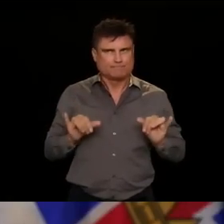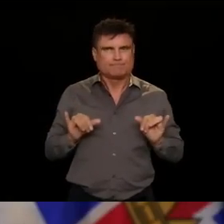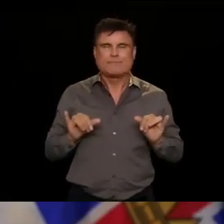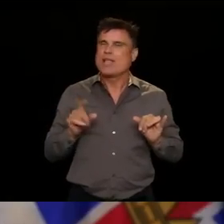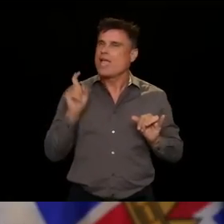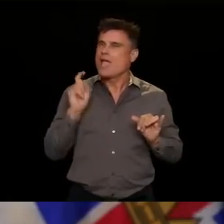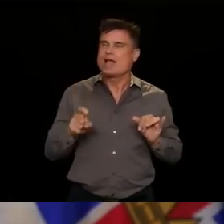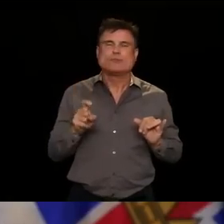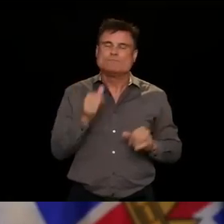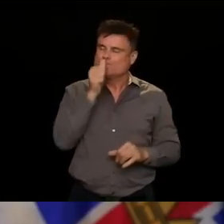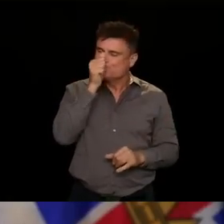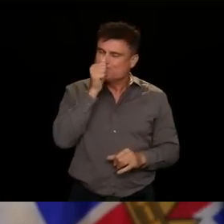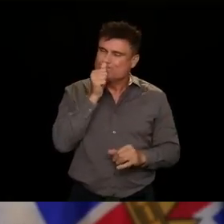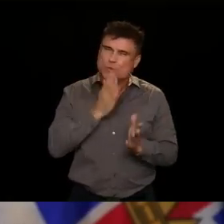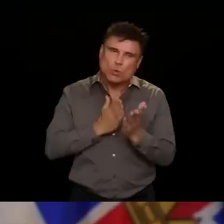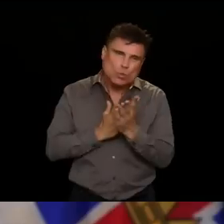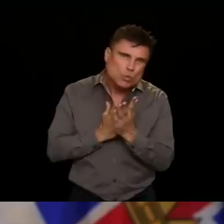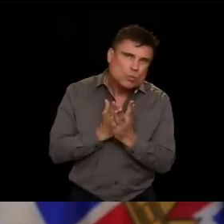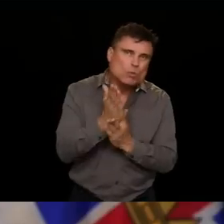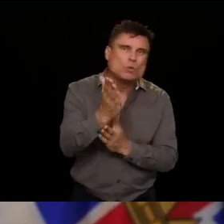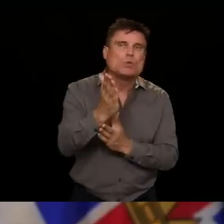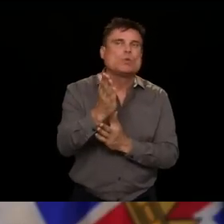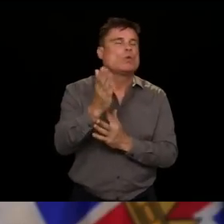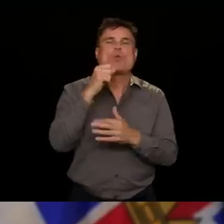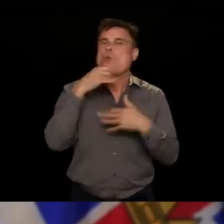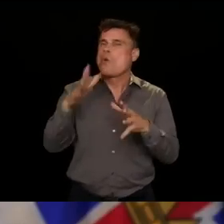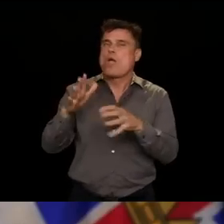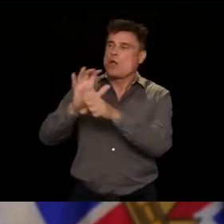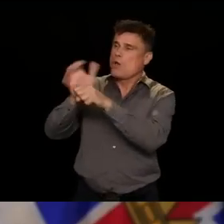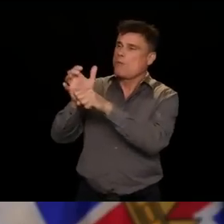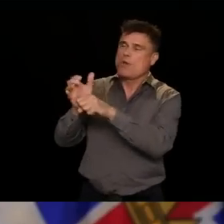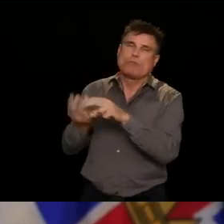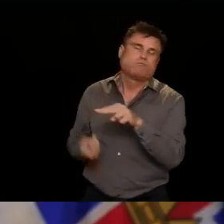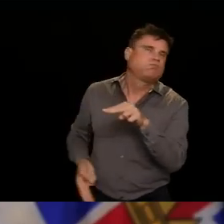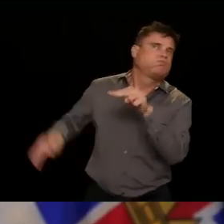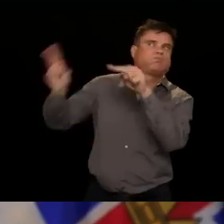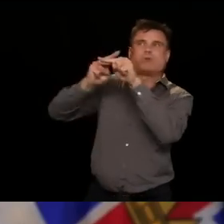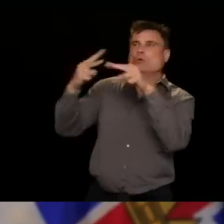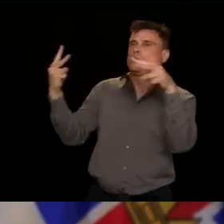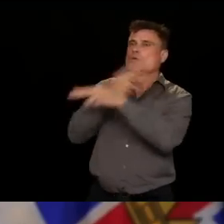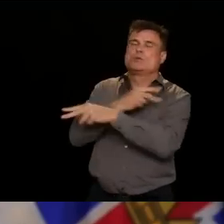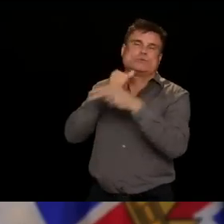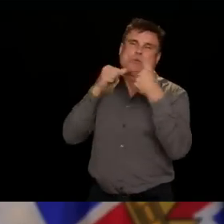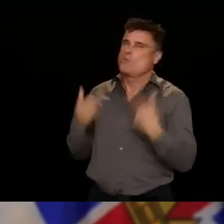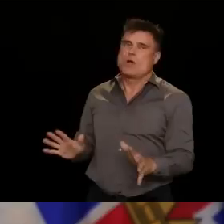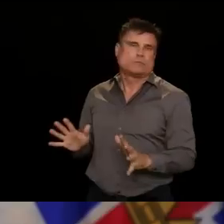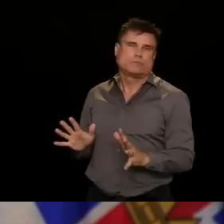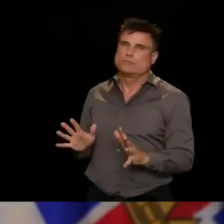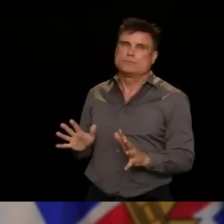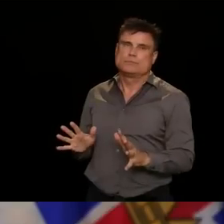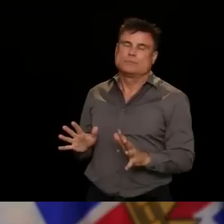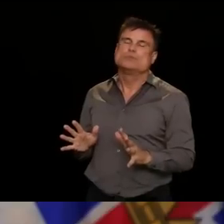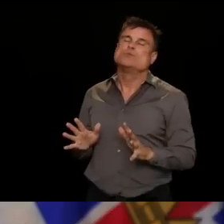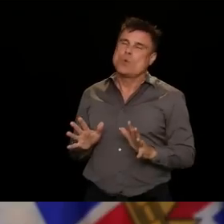and deal with some of the unintended negative consequences of the actions we have had